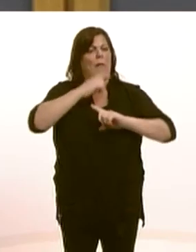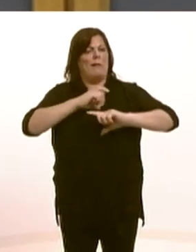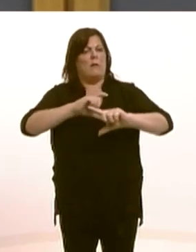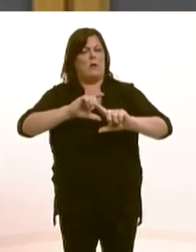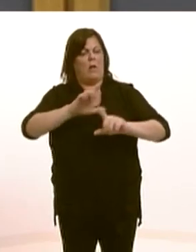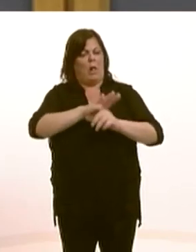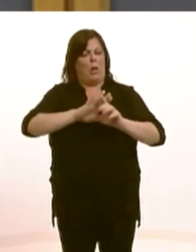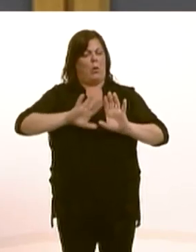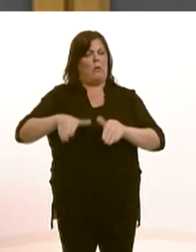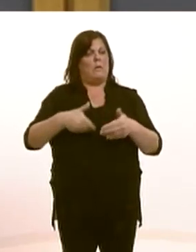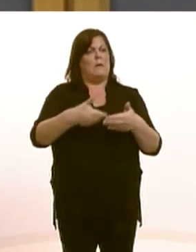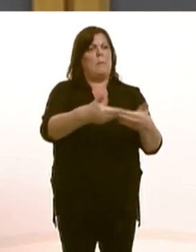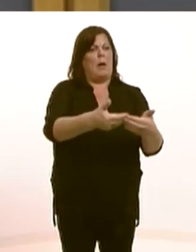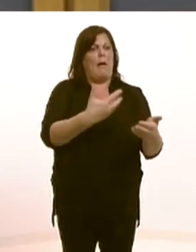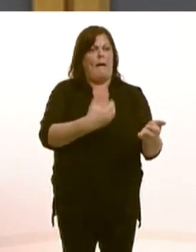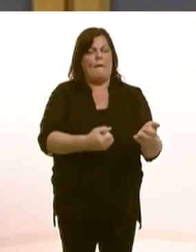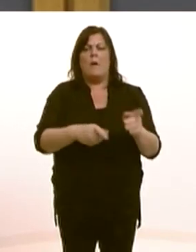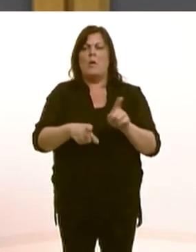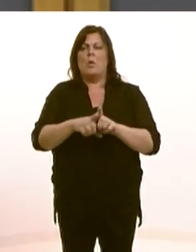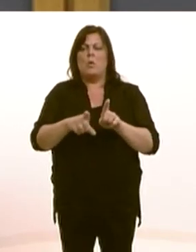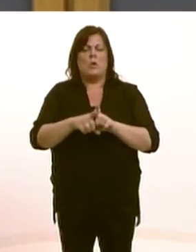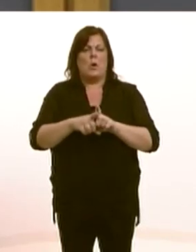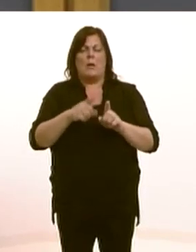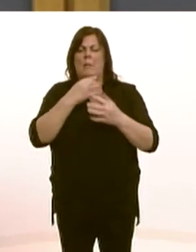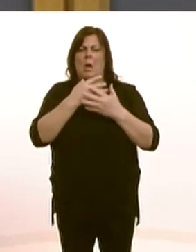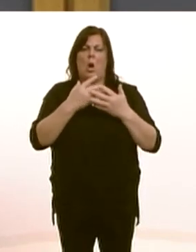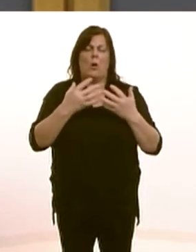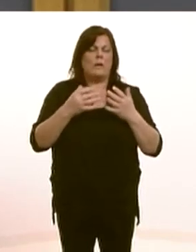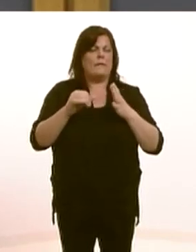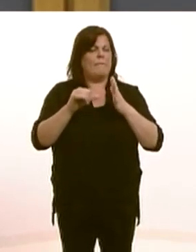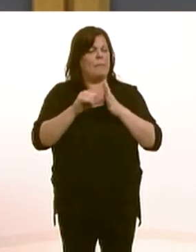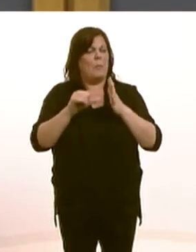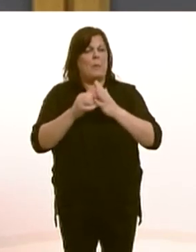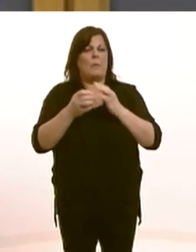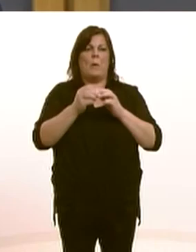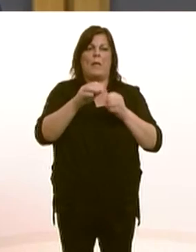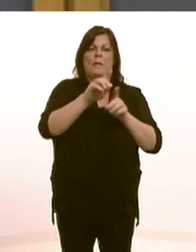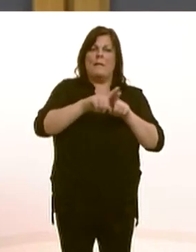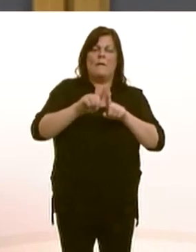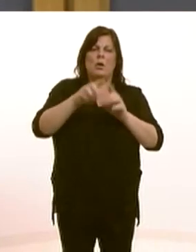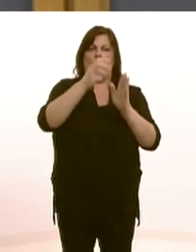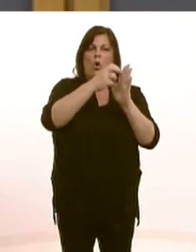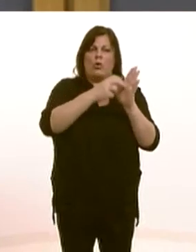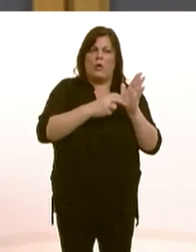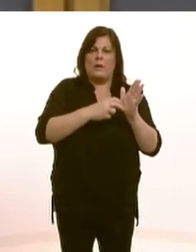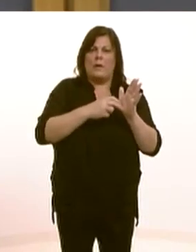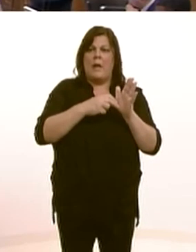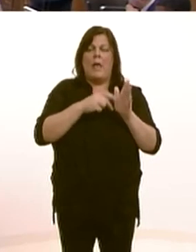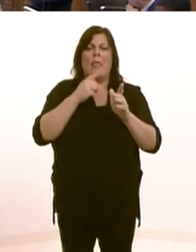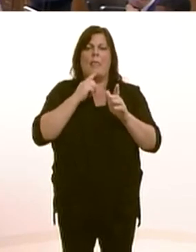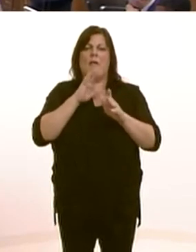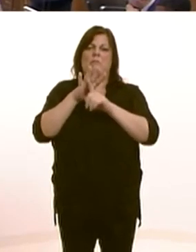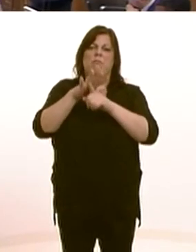the bundling of contracts, which are inimical, really, to providing opportunities particularly to small and medium-sized enterprises?